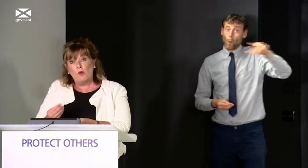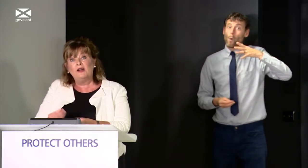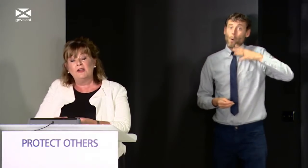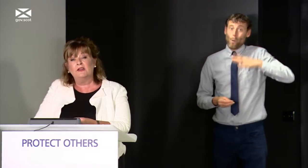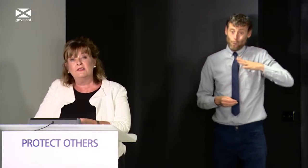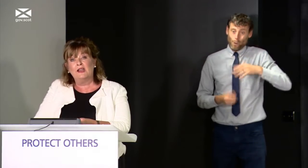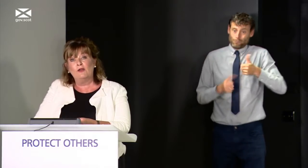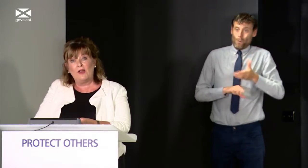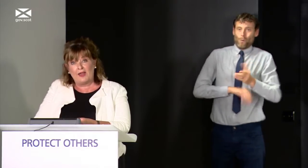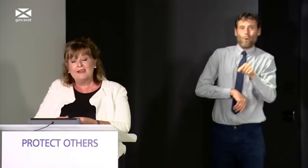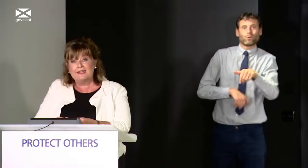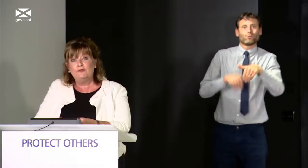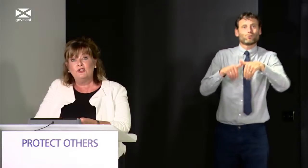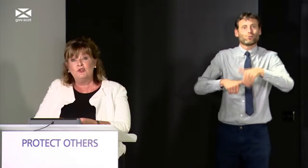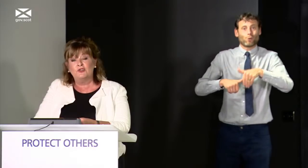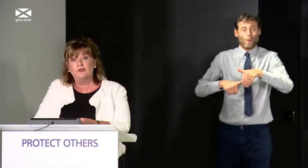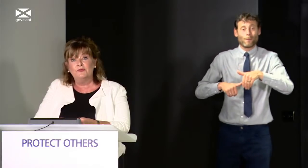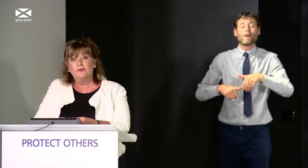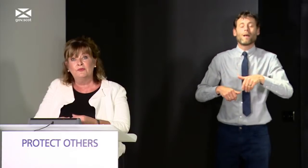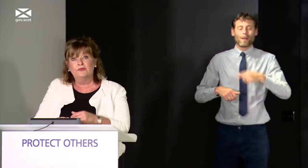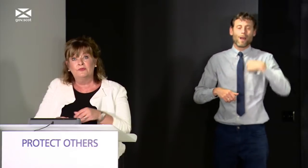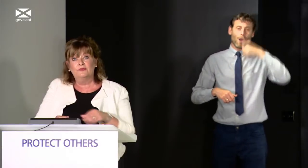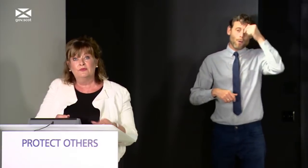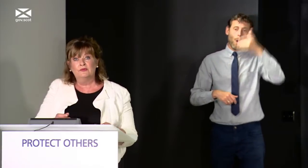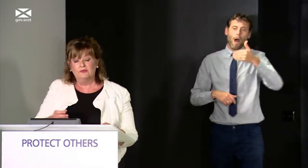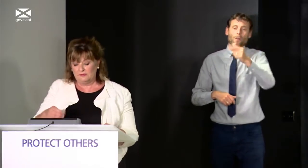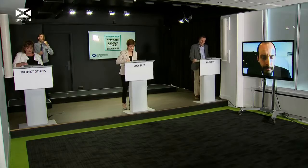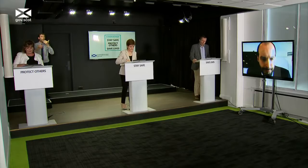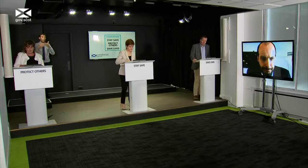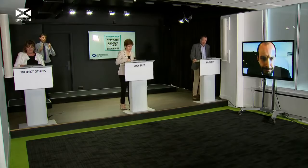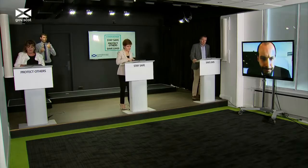market when that is safe to do so. Jason.